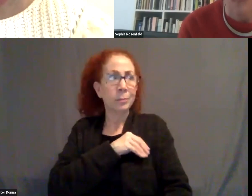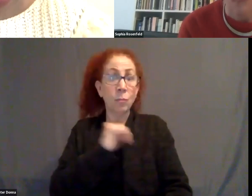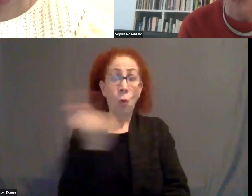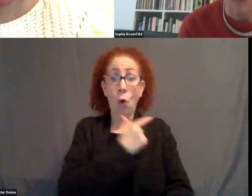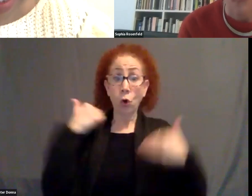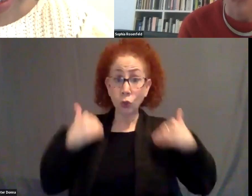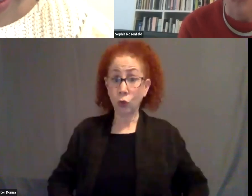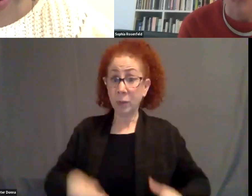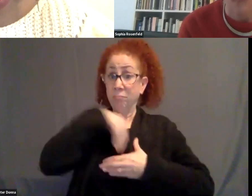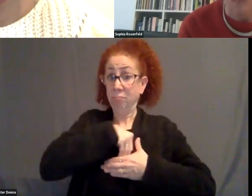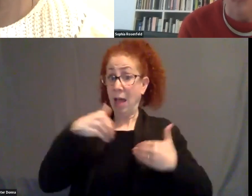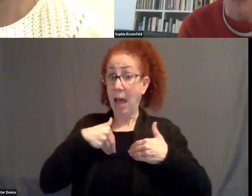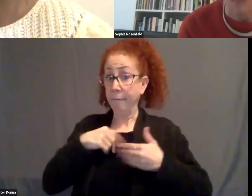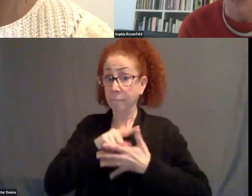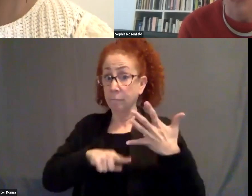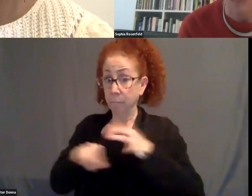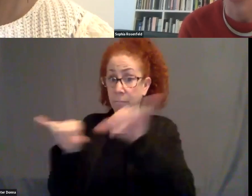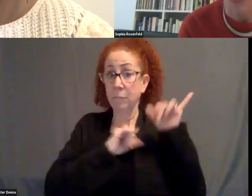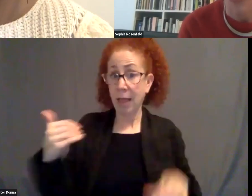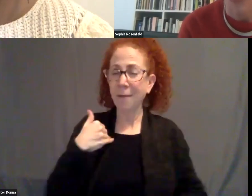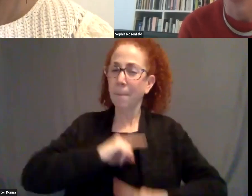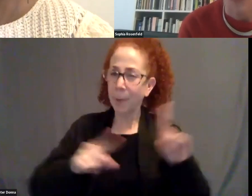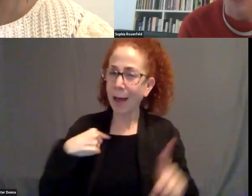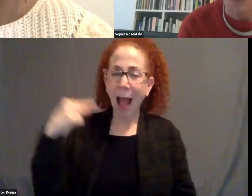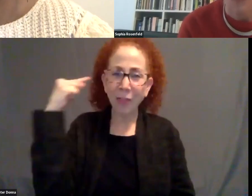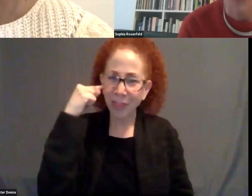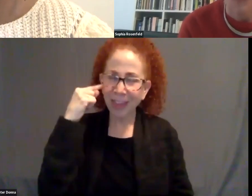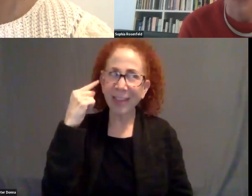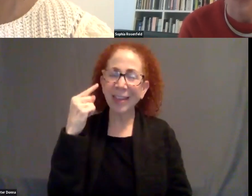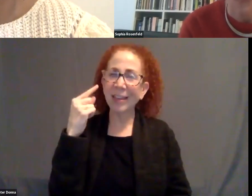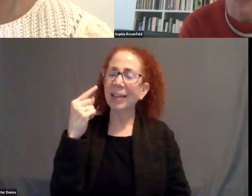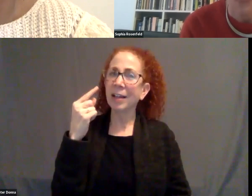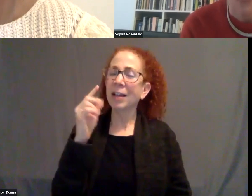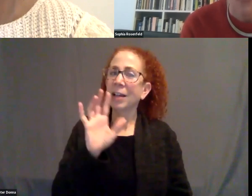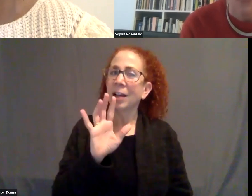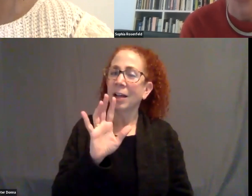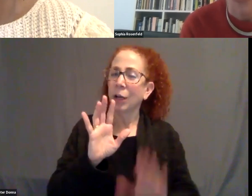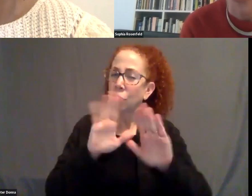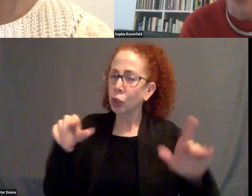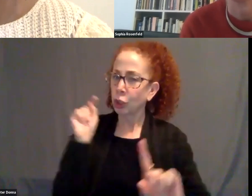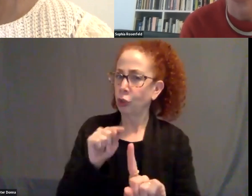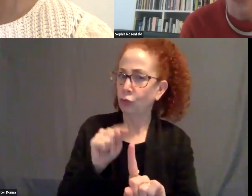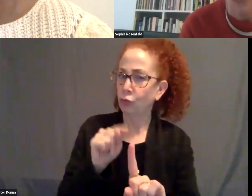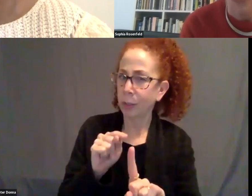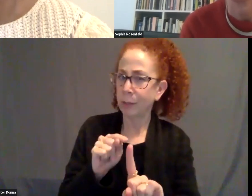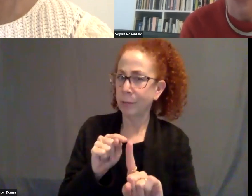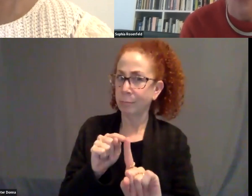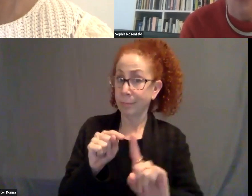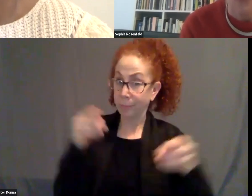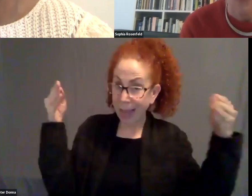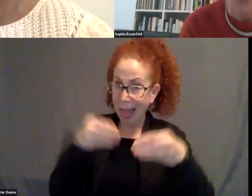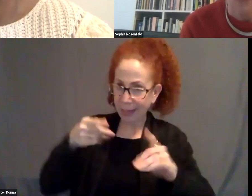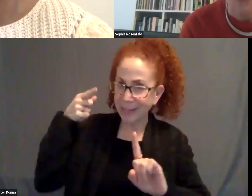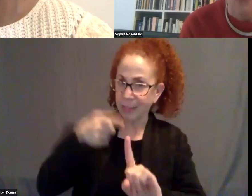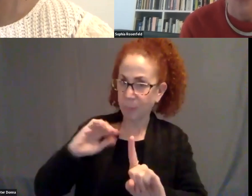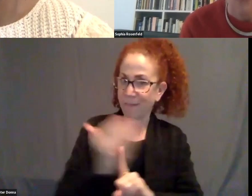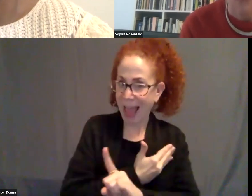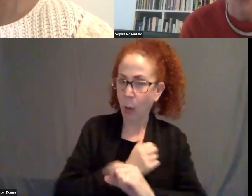But I think that children as the subject of our imagination